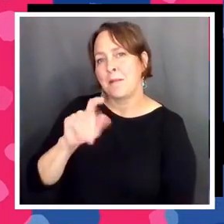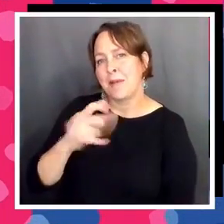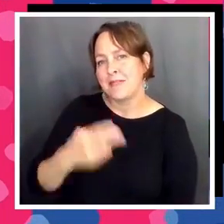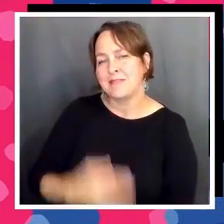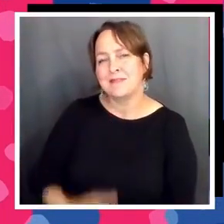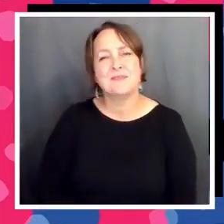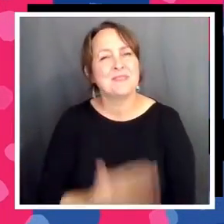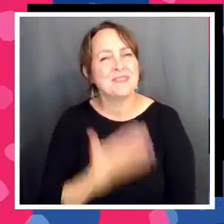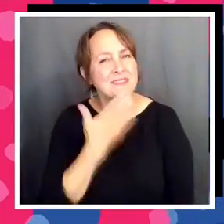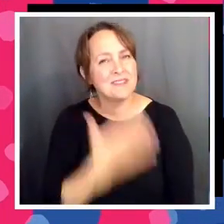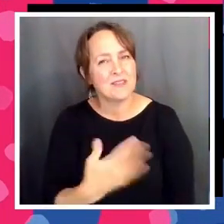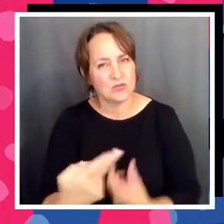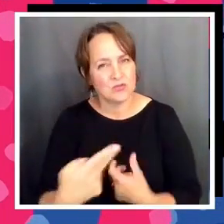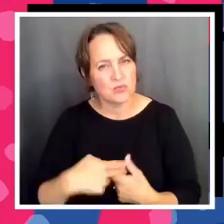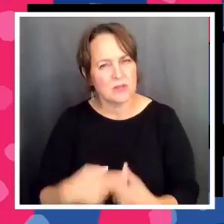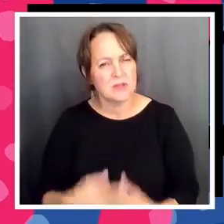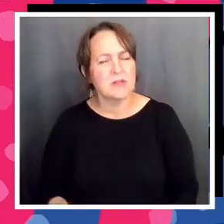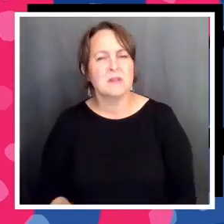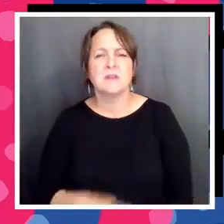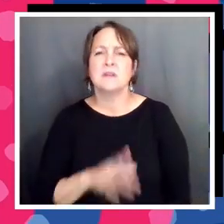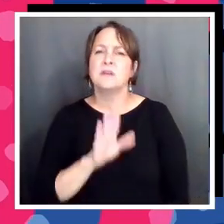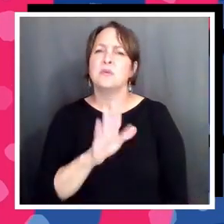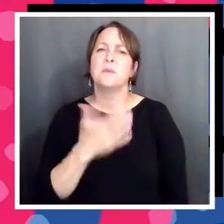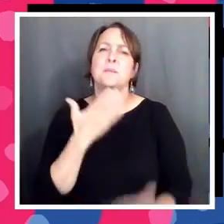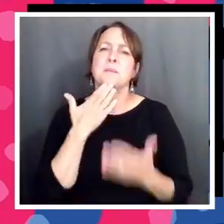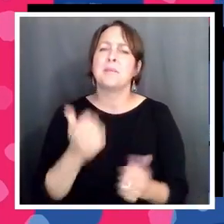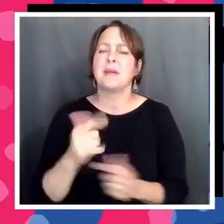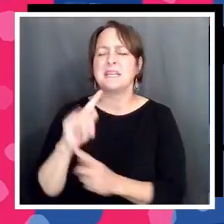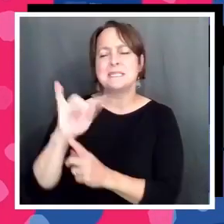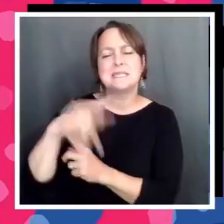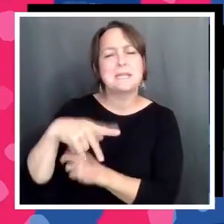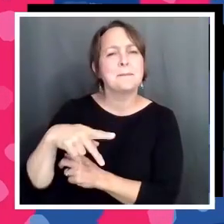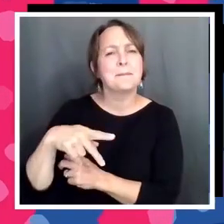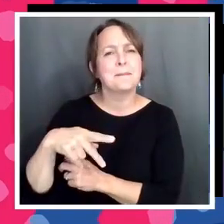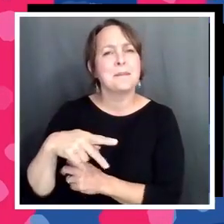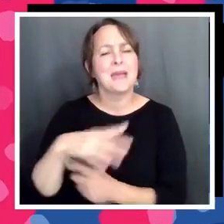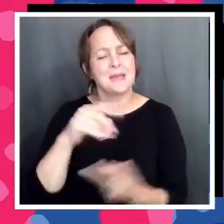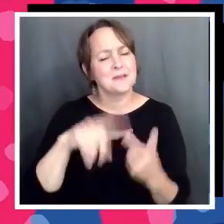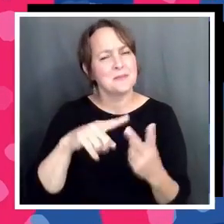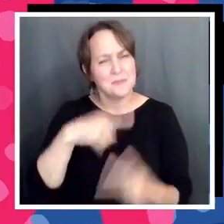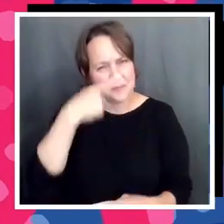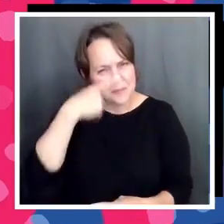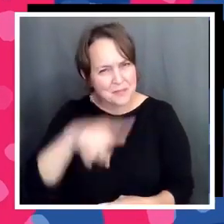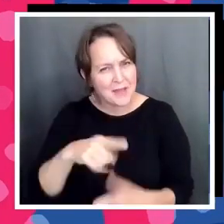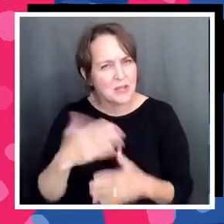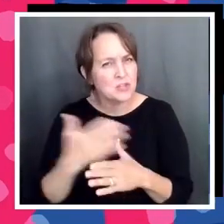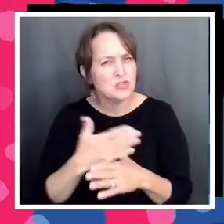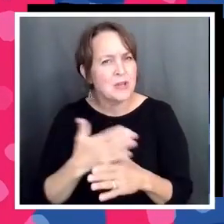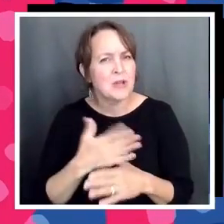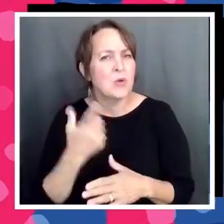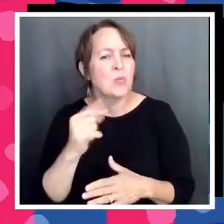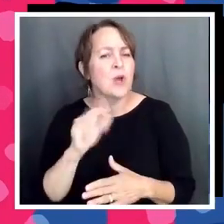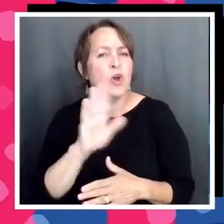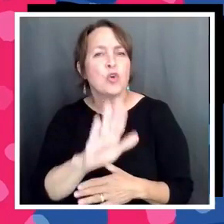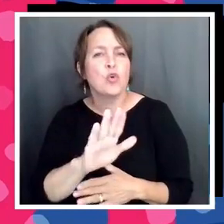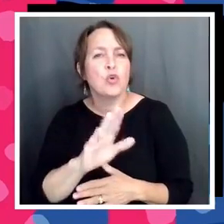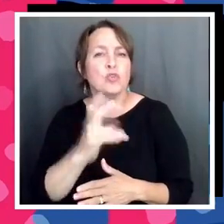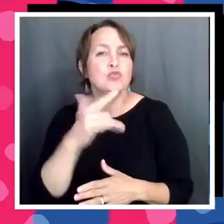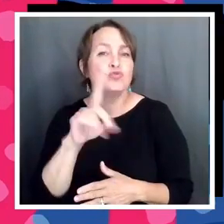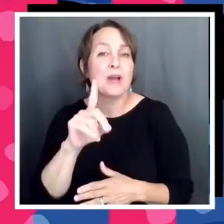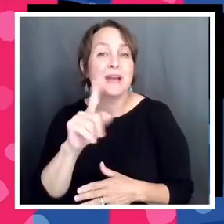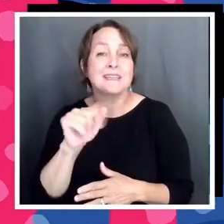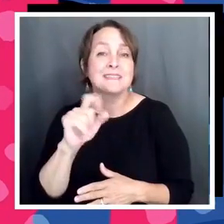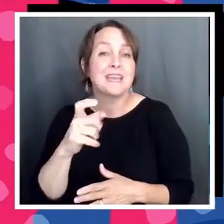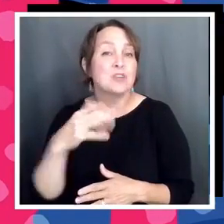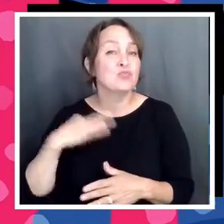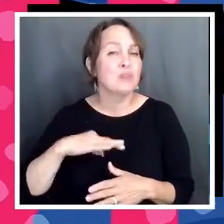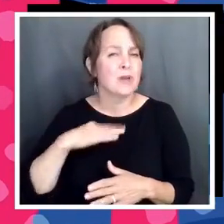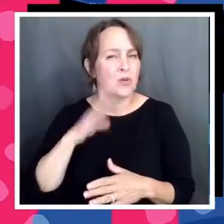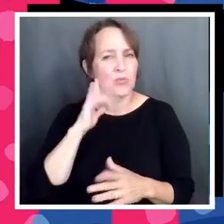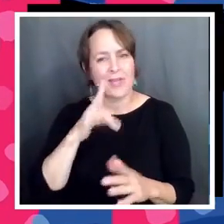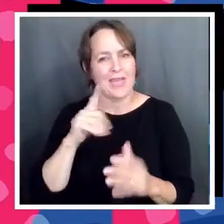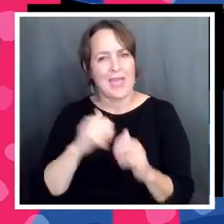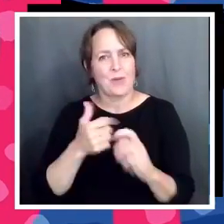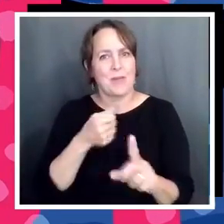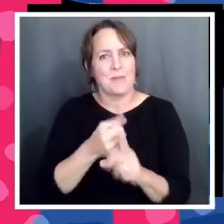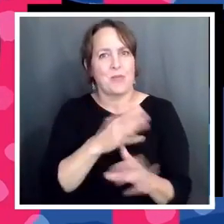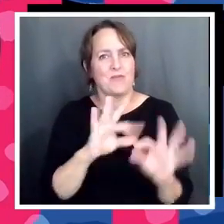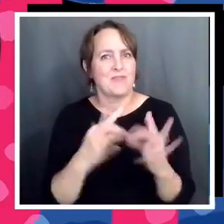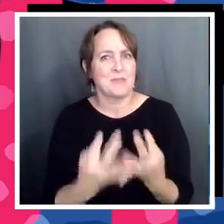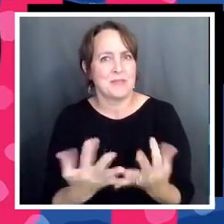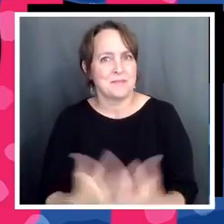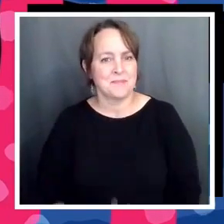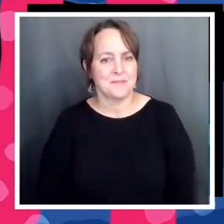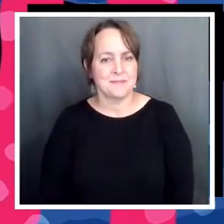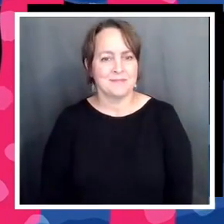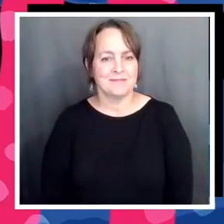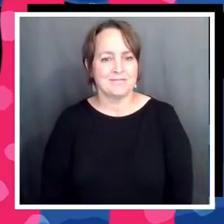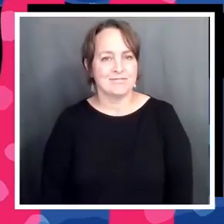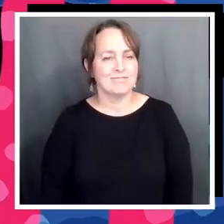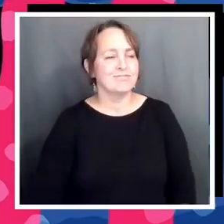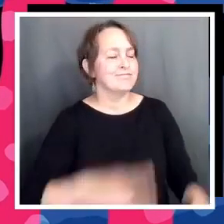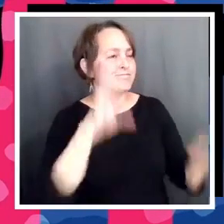OPPORTUNITY HAS COME ABOUT.